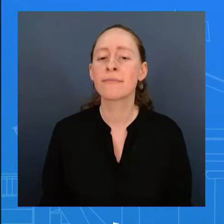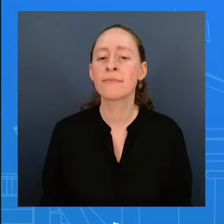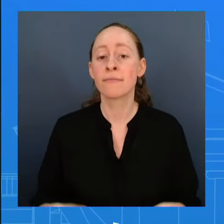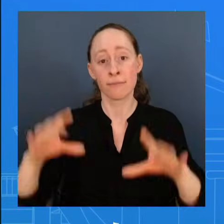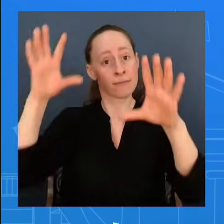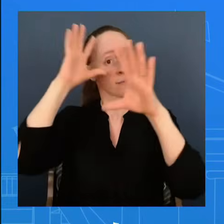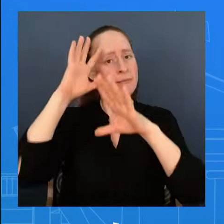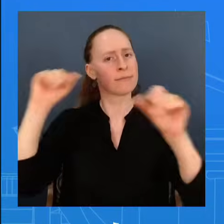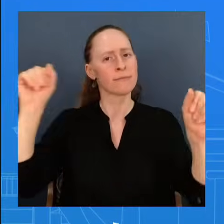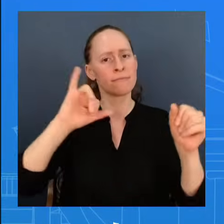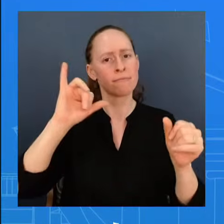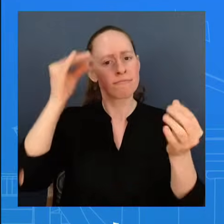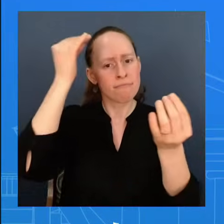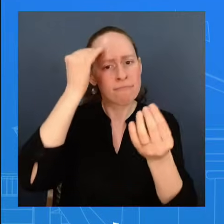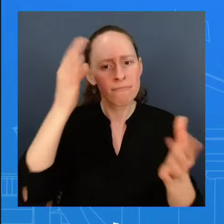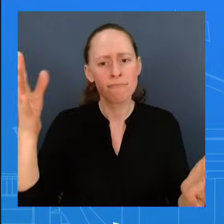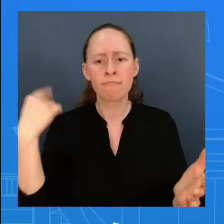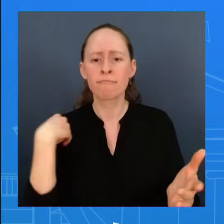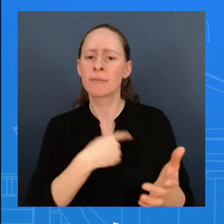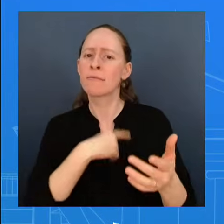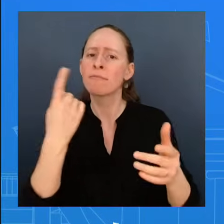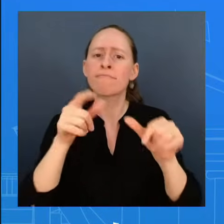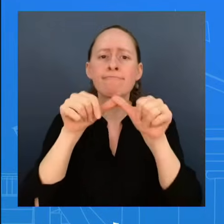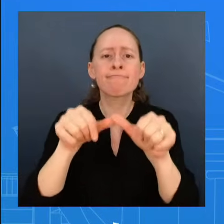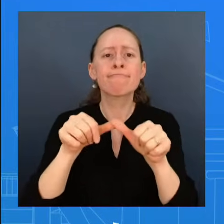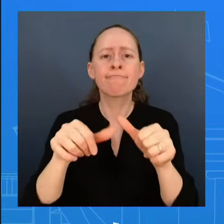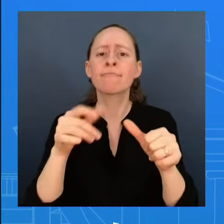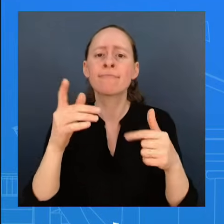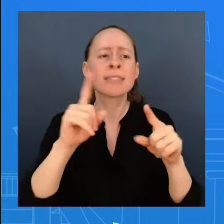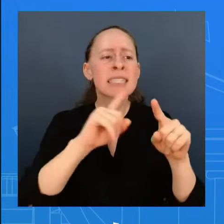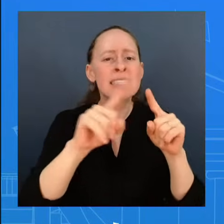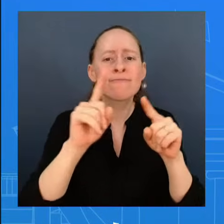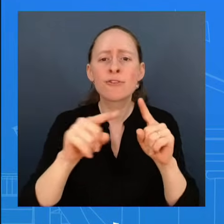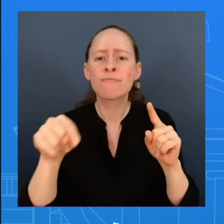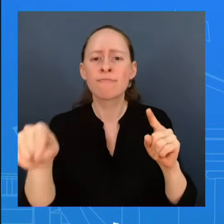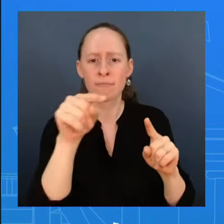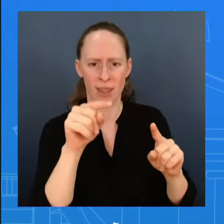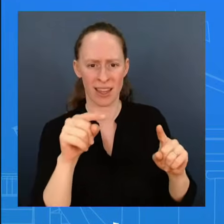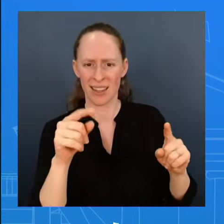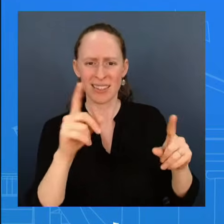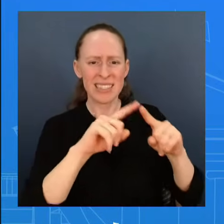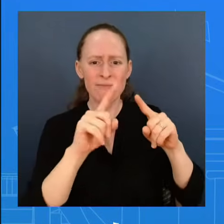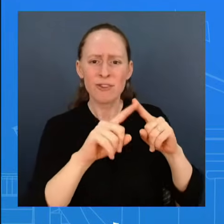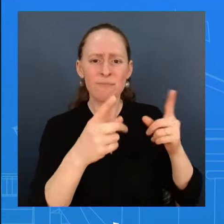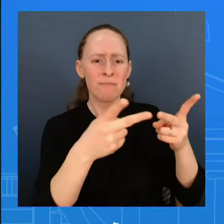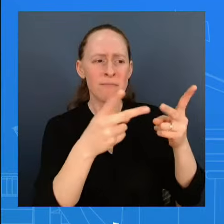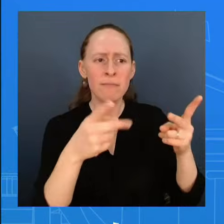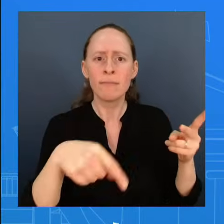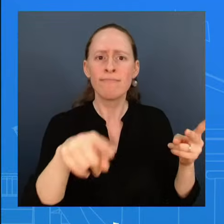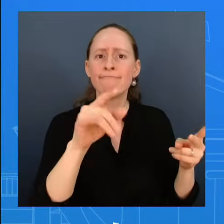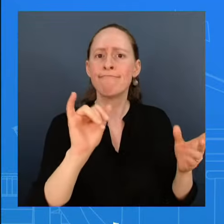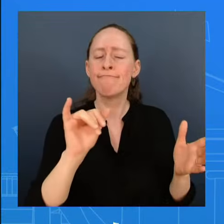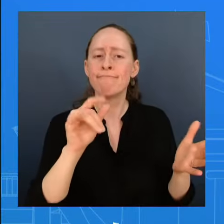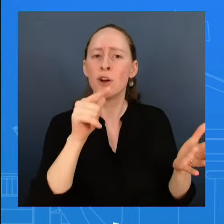some particularly vulnerable individuals, such as children with serious health problems and children who were receiving treatment for cancer,